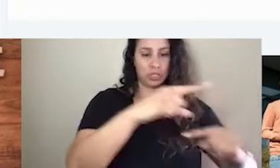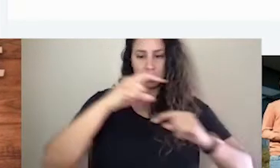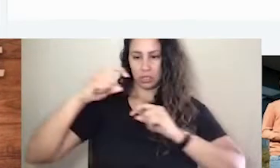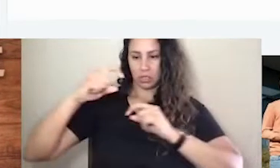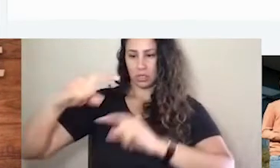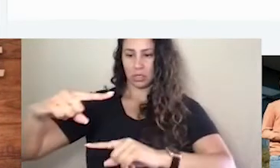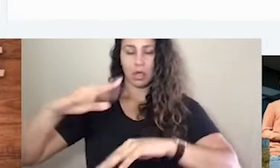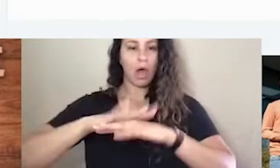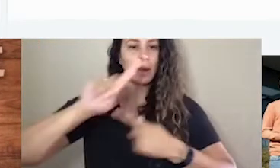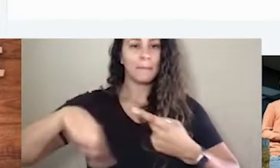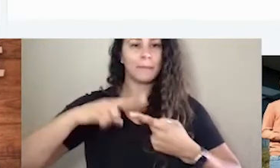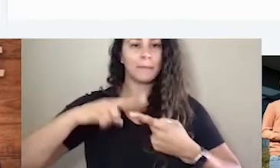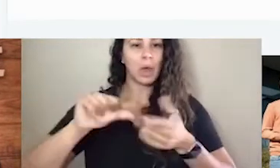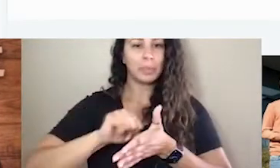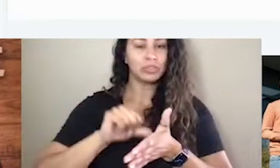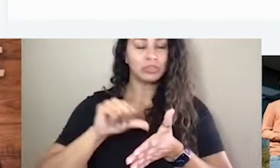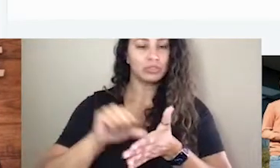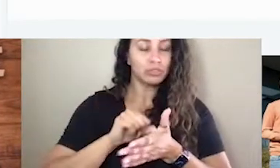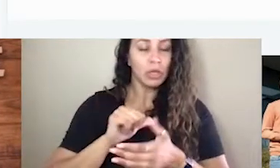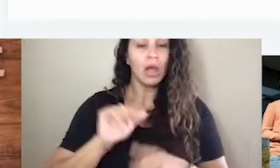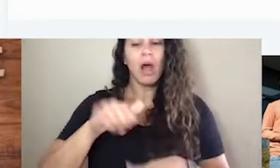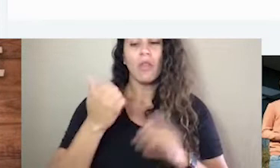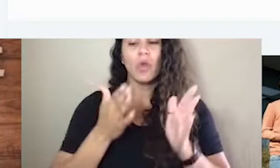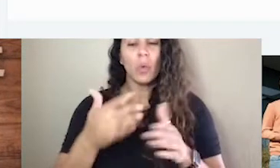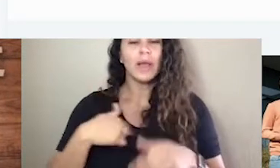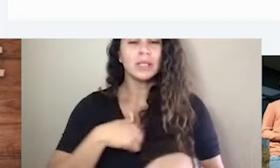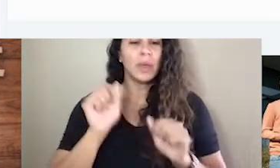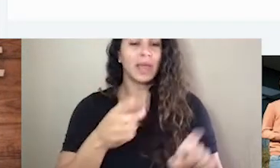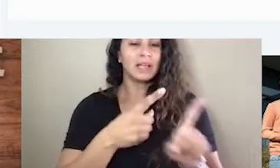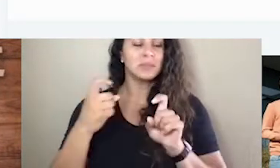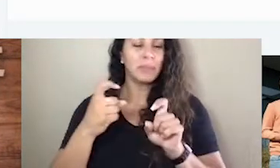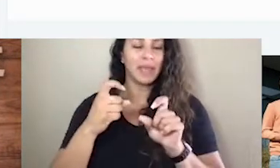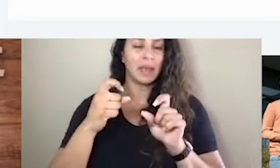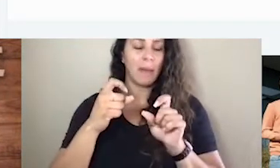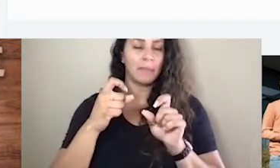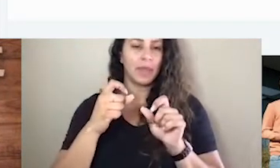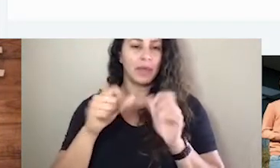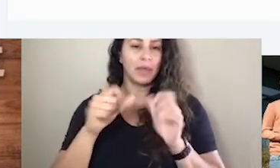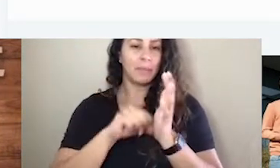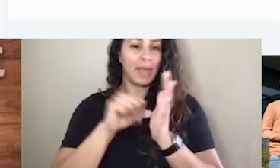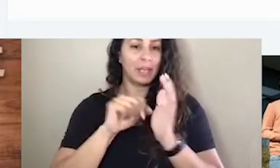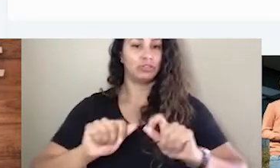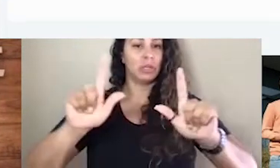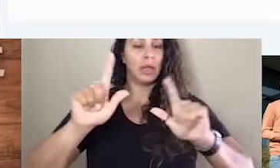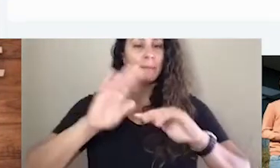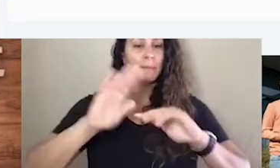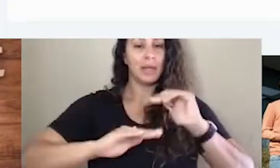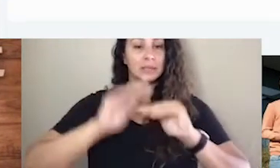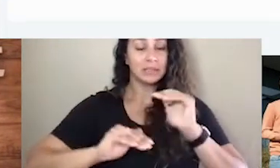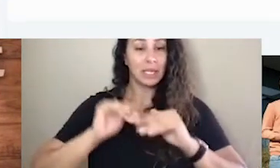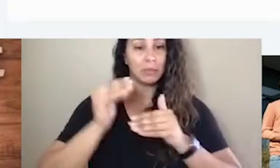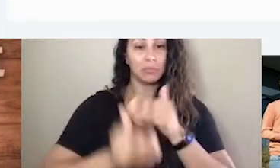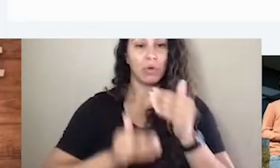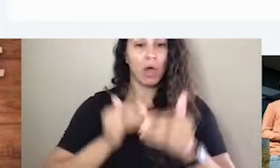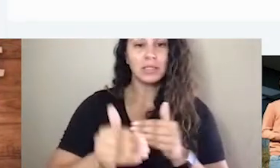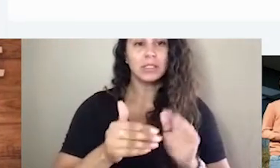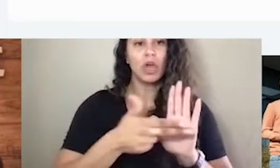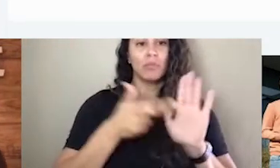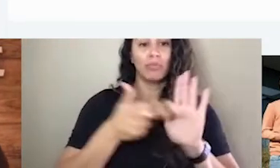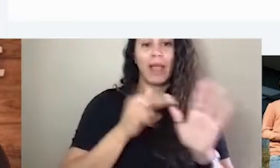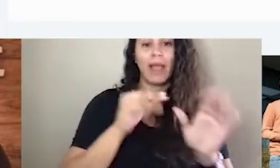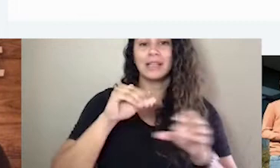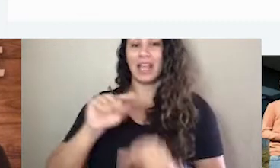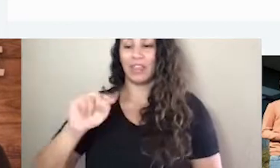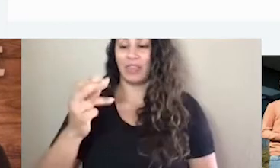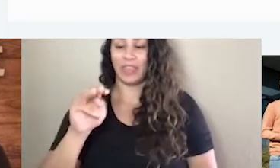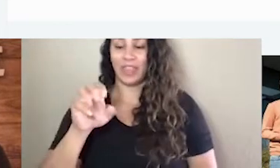AND THE OTHER WAY TO SPEEDUP THE PROCESS IS GRANTING